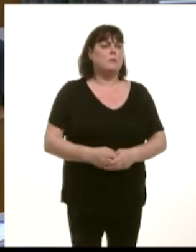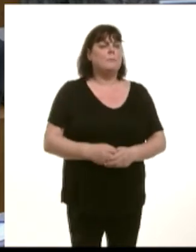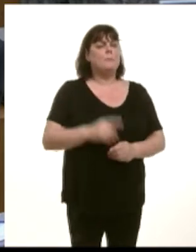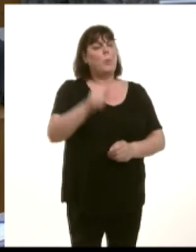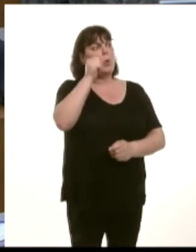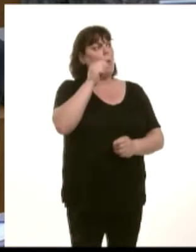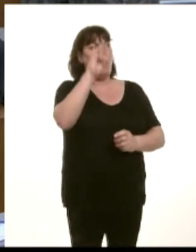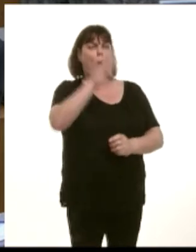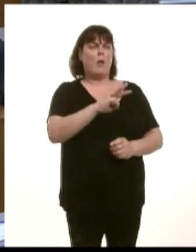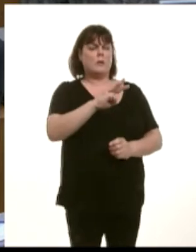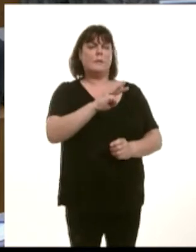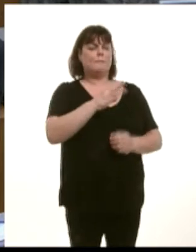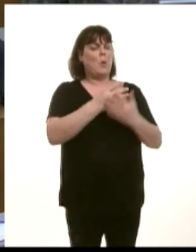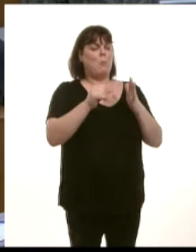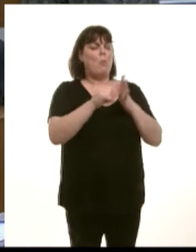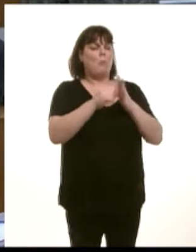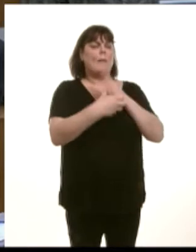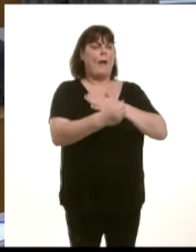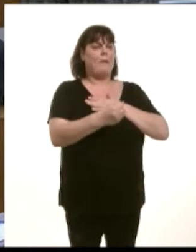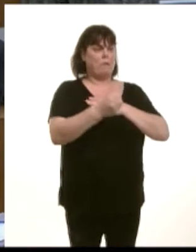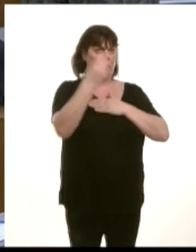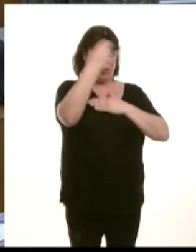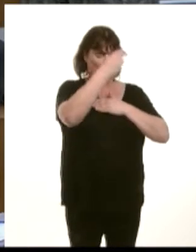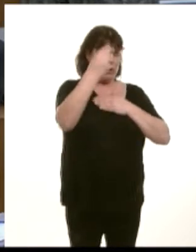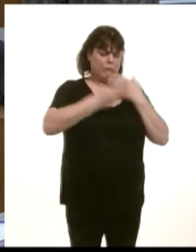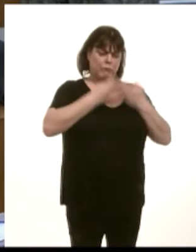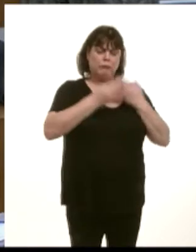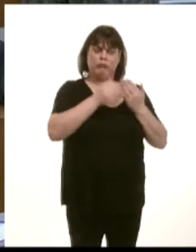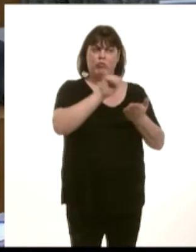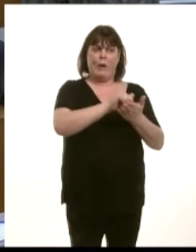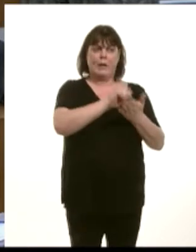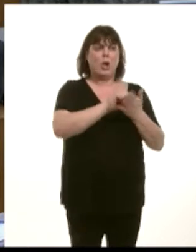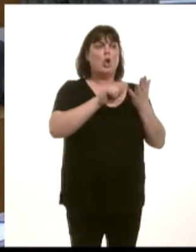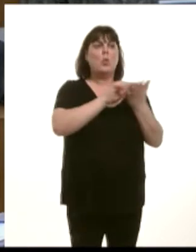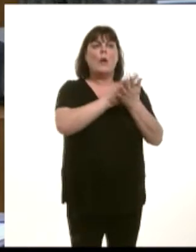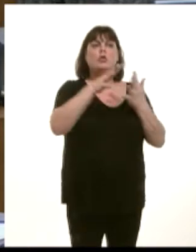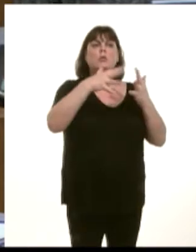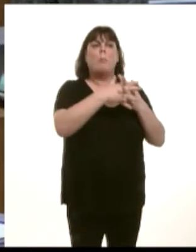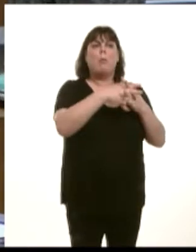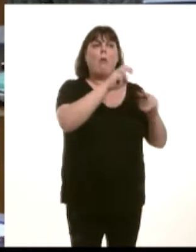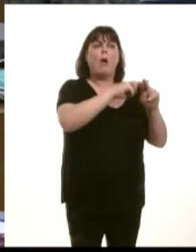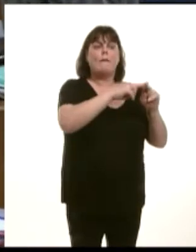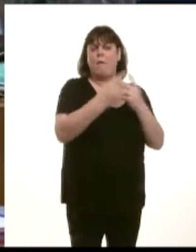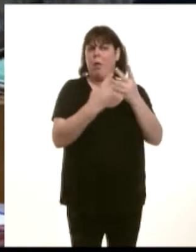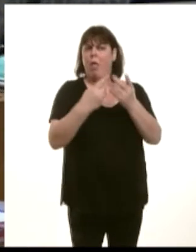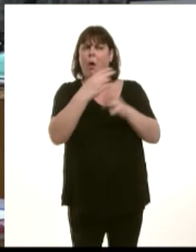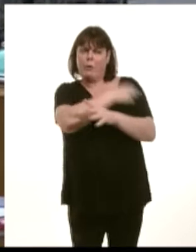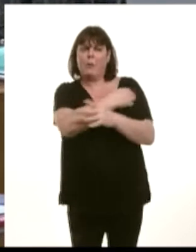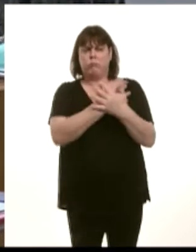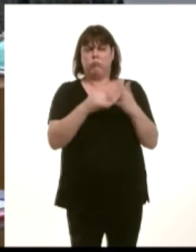The account that was given by the nurse is correct. There were great pressures in UHW, and in other hospitals.